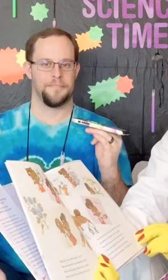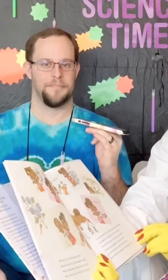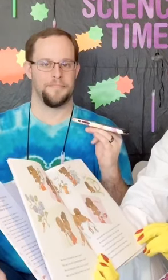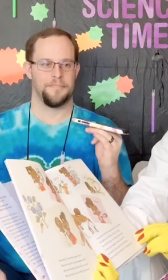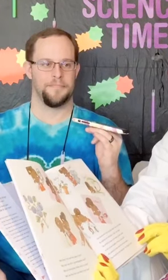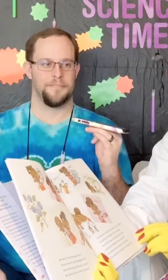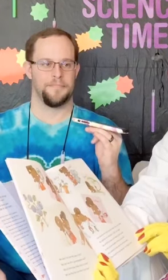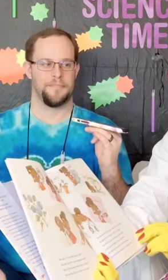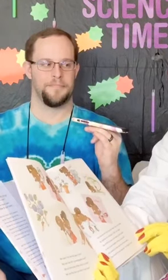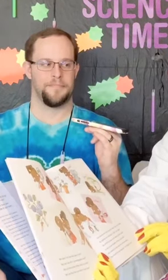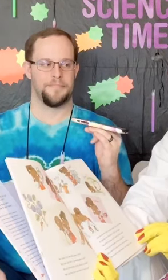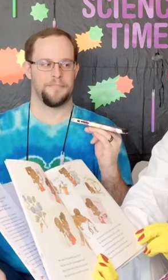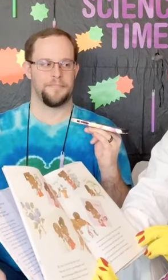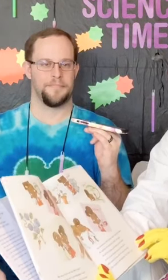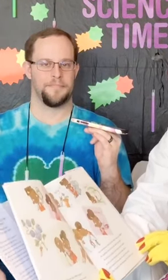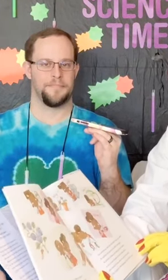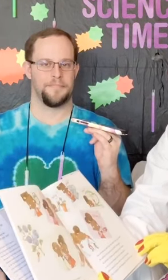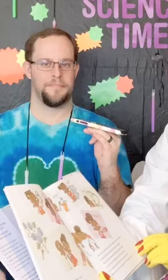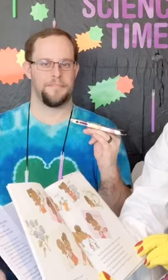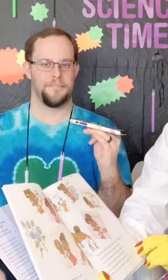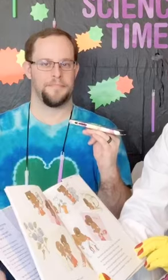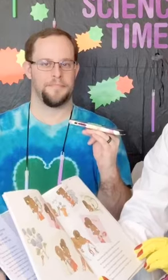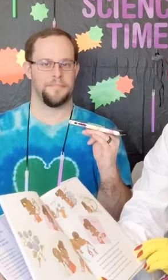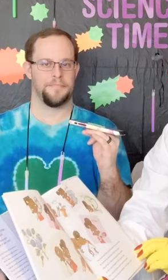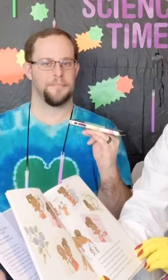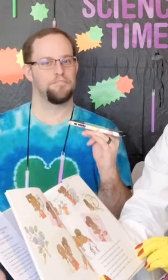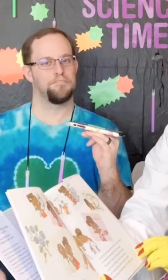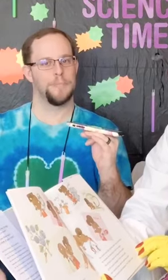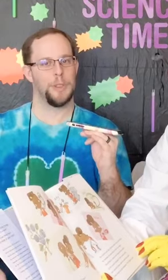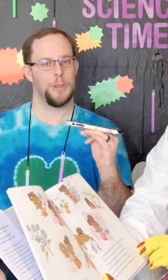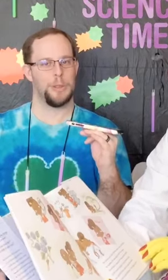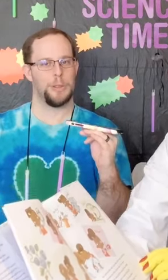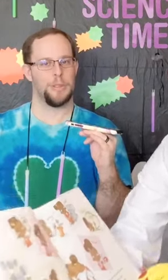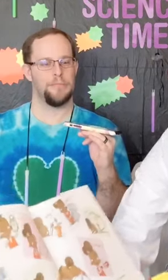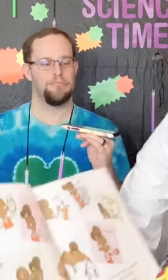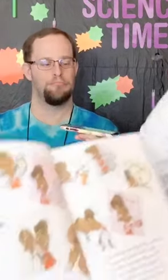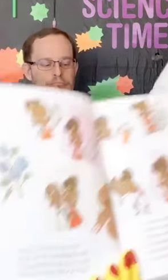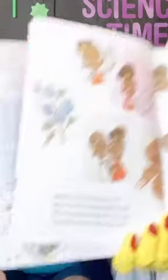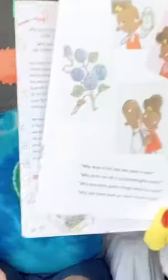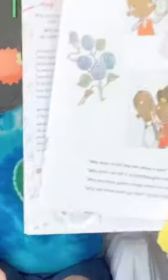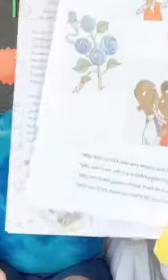They kissed her and whispered, "You'll figure it out."